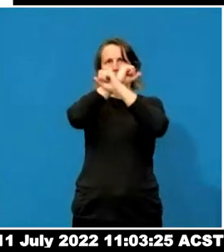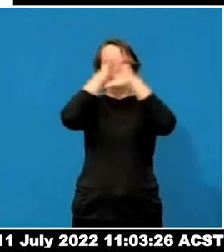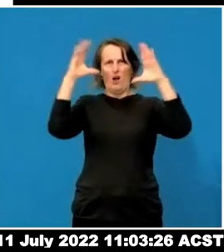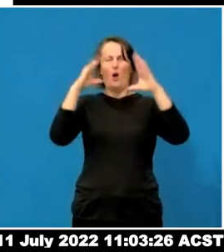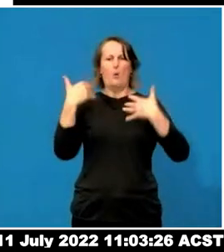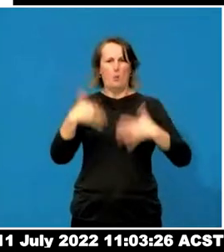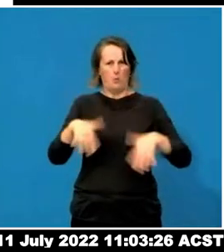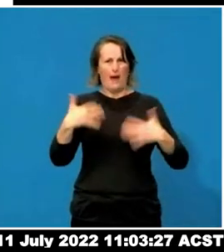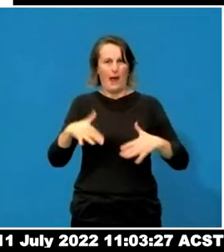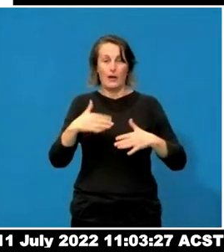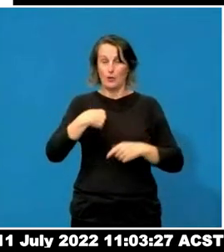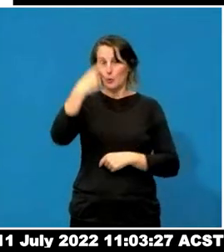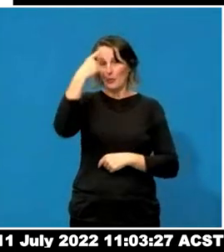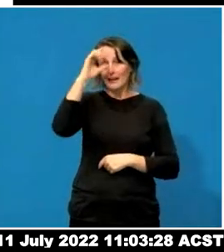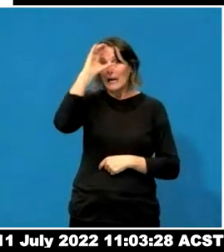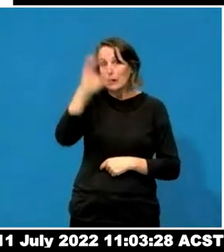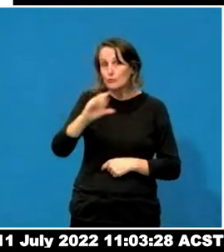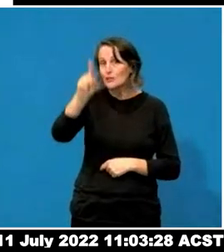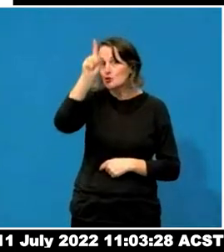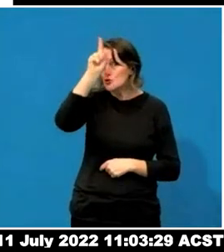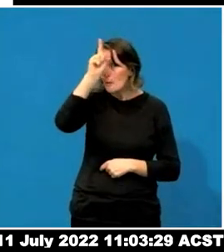roughly the same size as the NPY Lands.